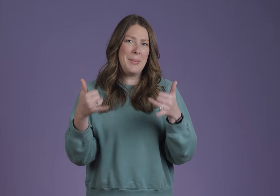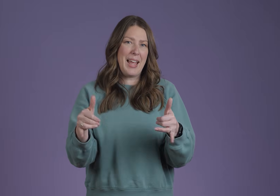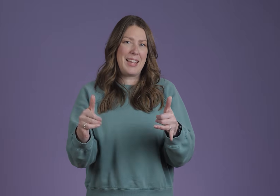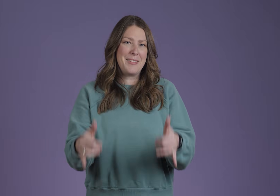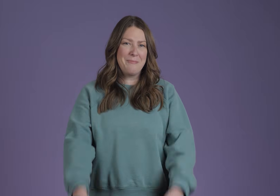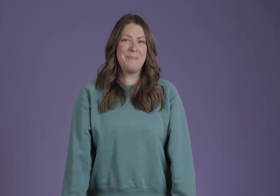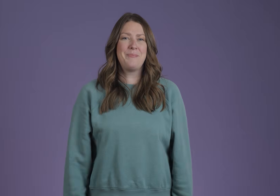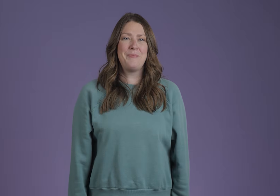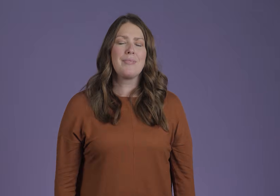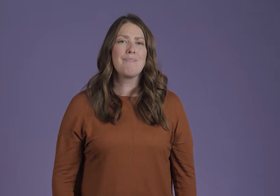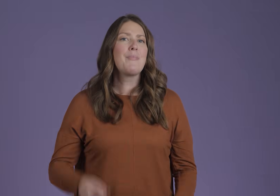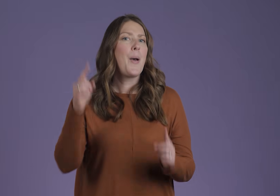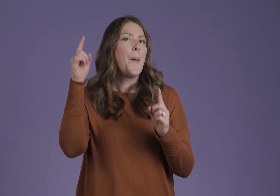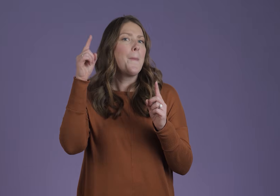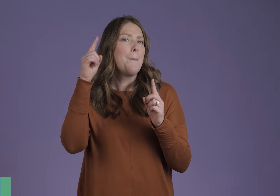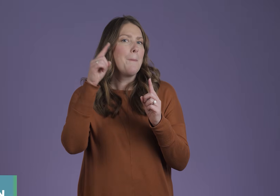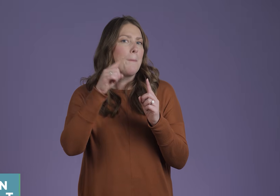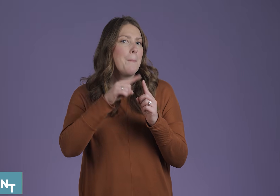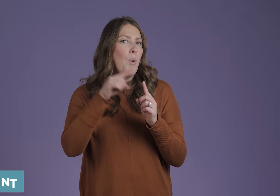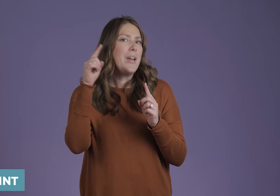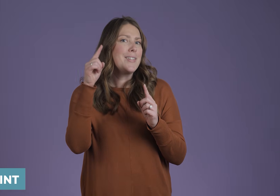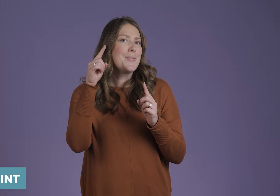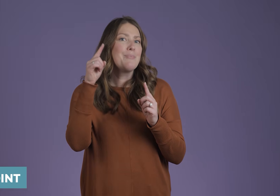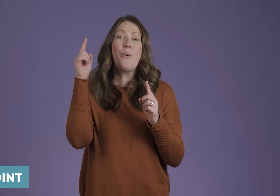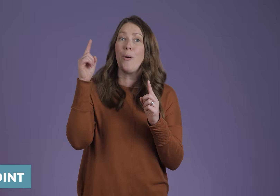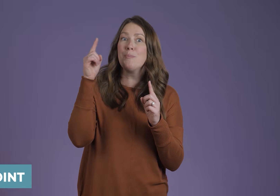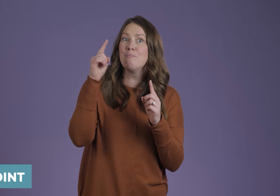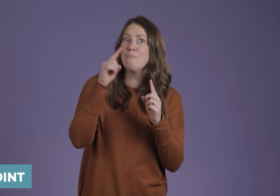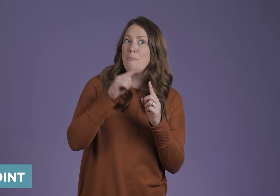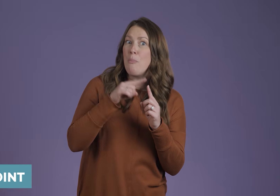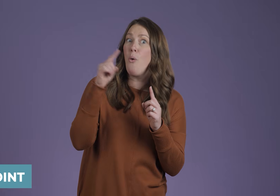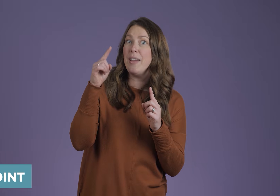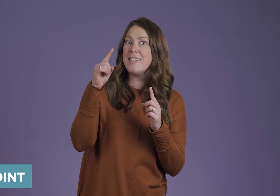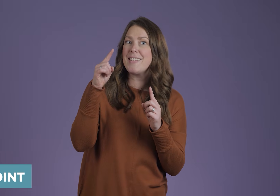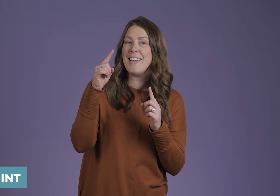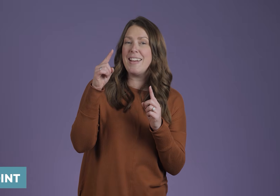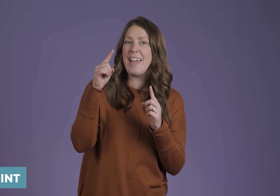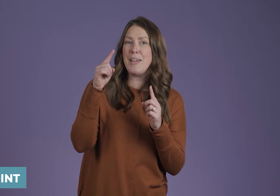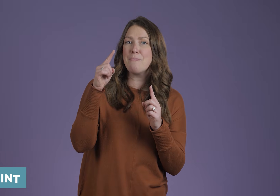Play Point or points in a game.